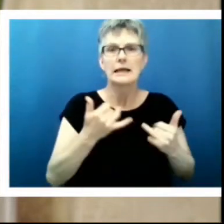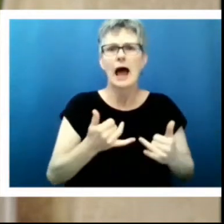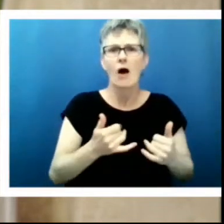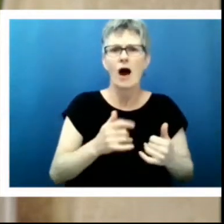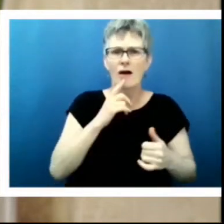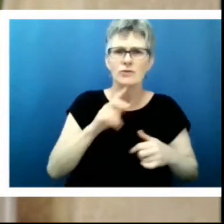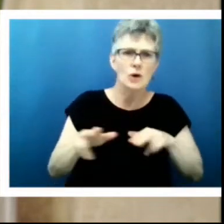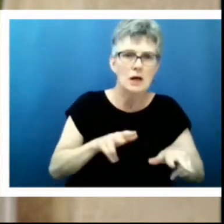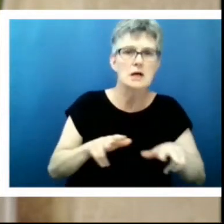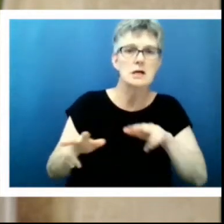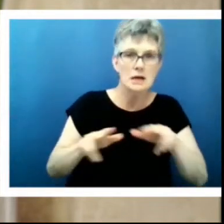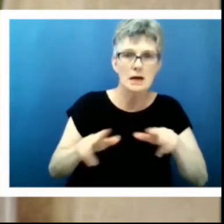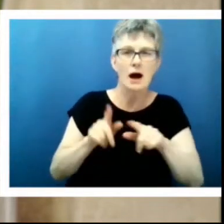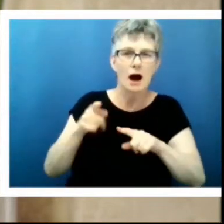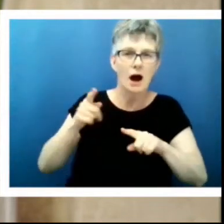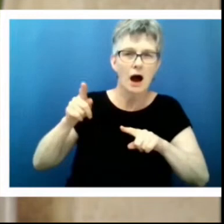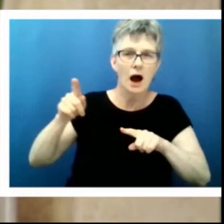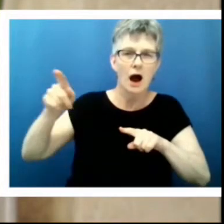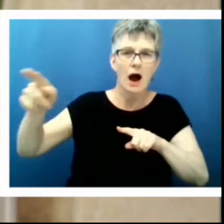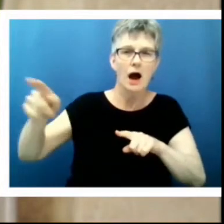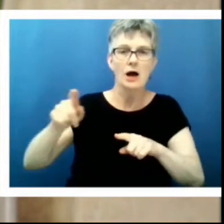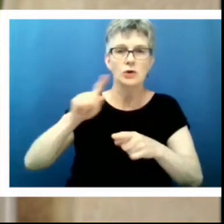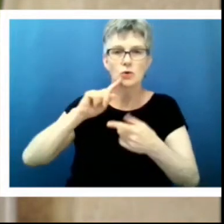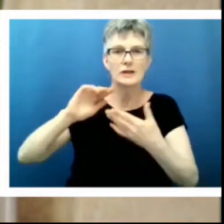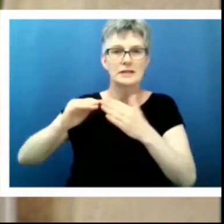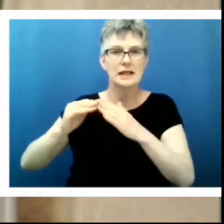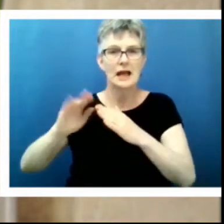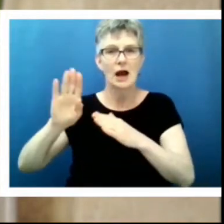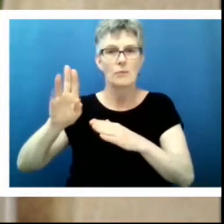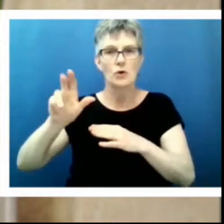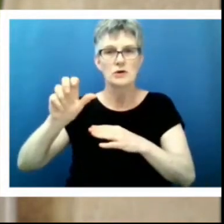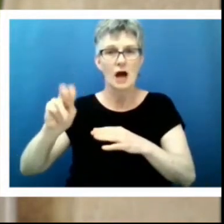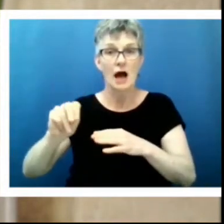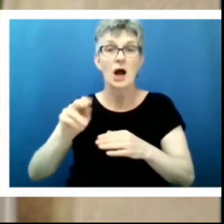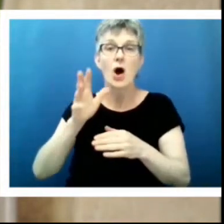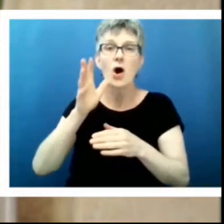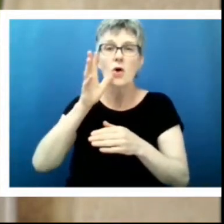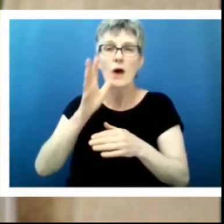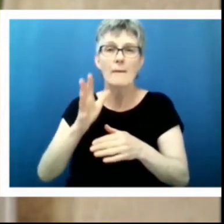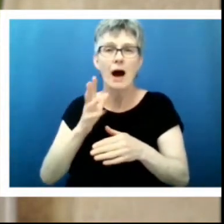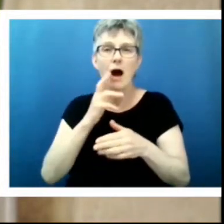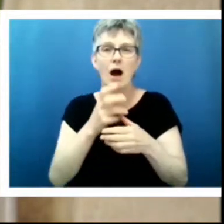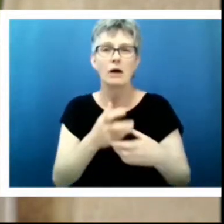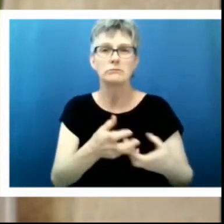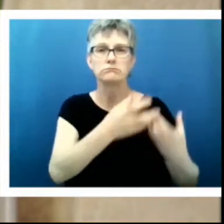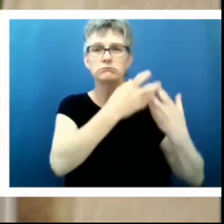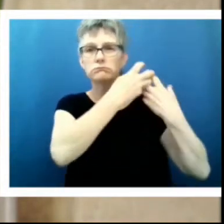Mostly being carried on the back of his grandma. Hearing the story all growing up.